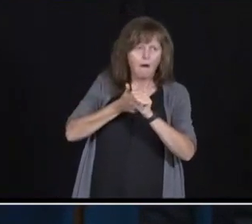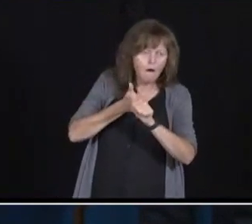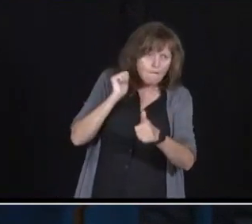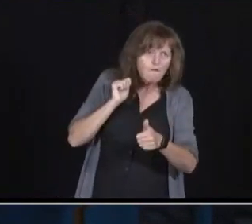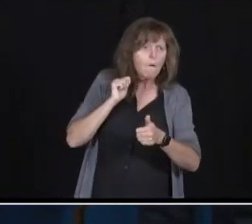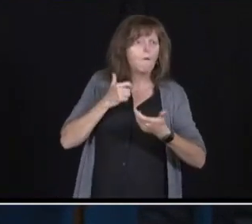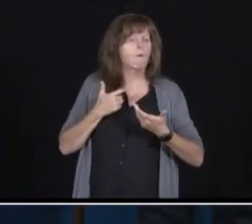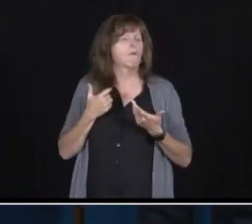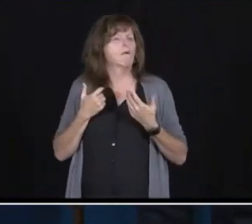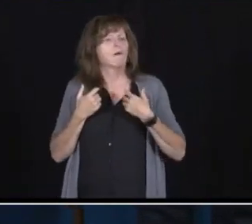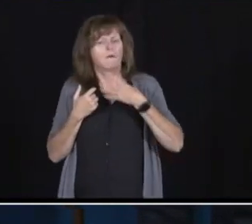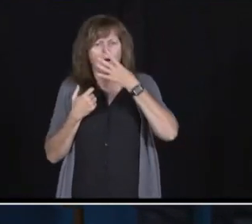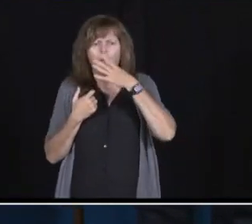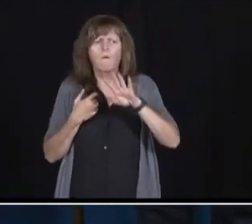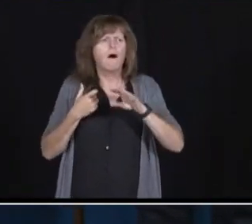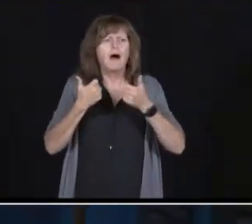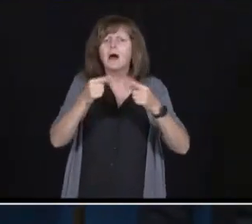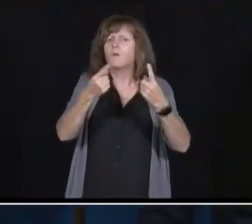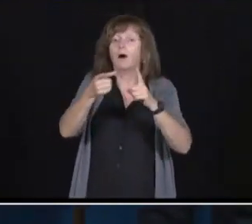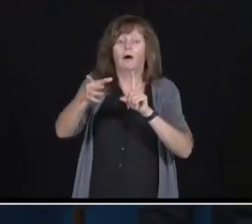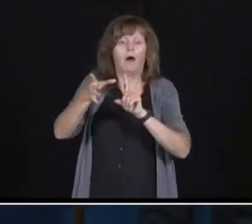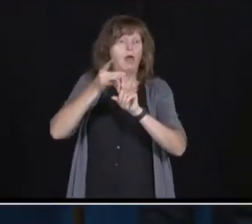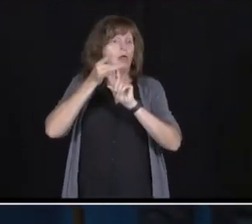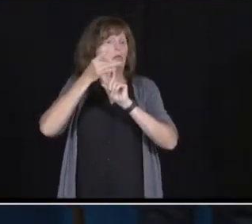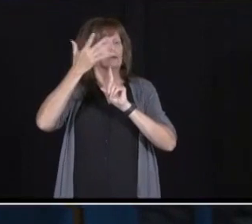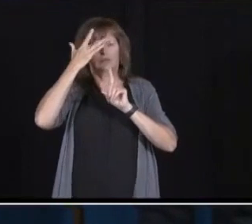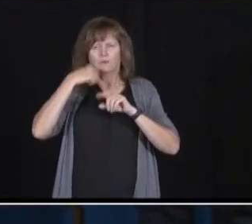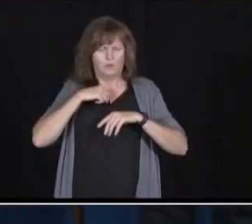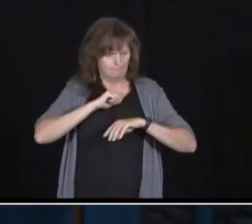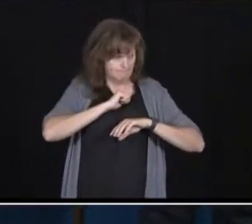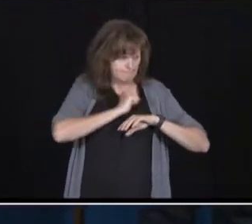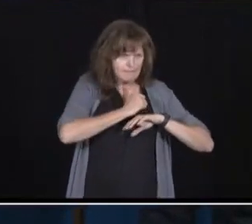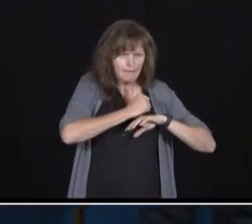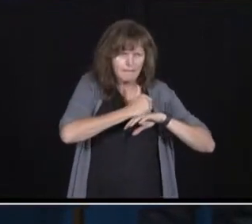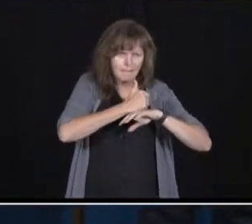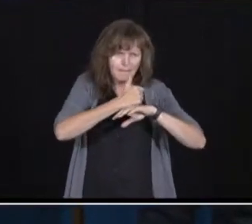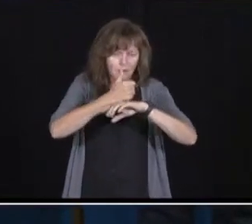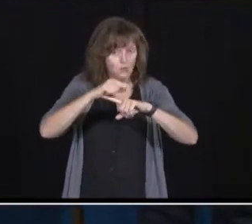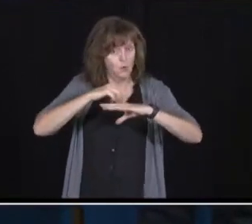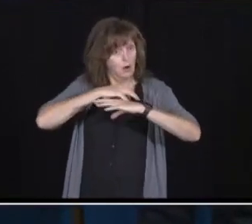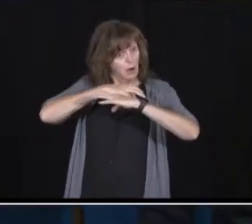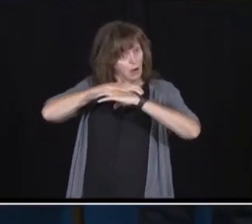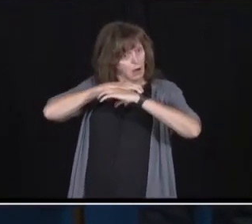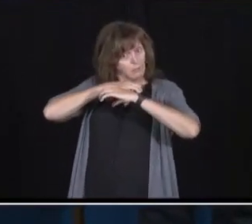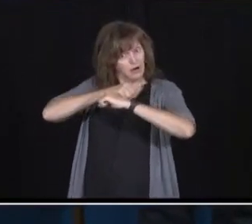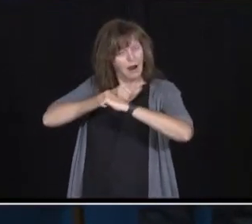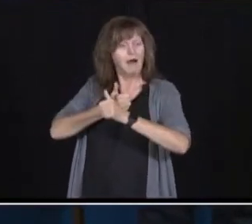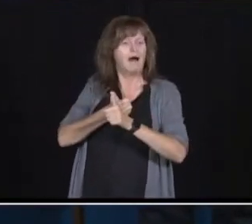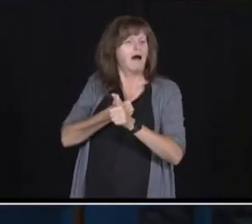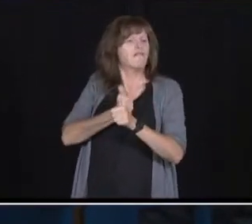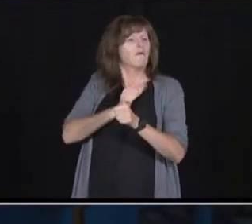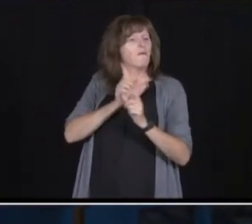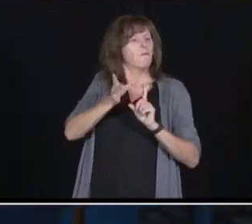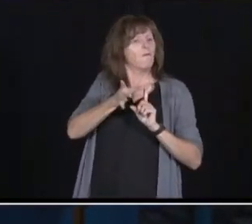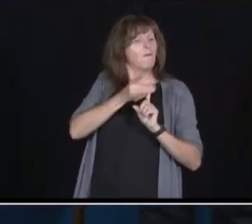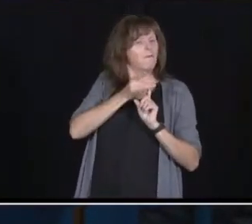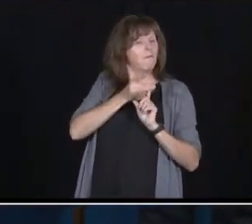Everything would be better if nobody gets sick. And so if we can take those steps were prevention, and you have all heard before but